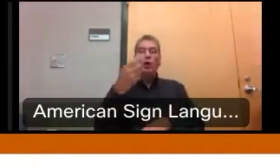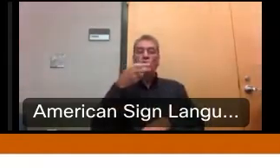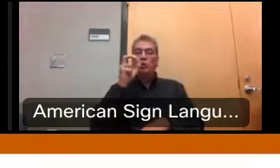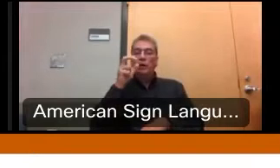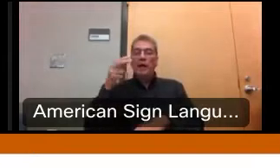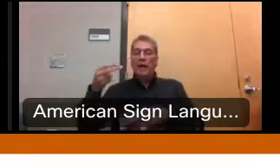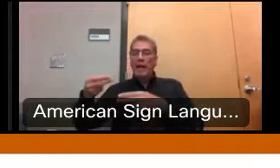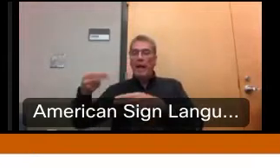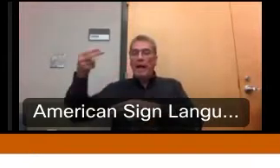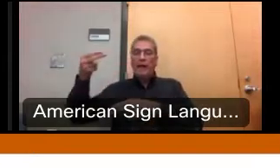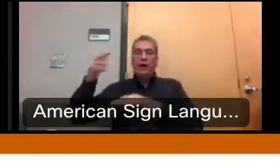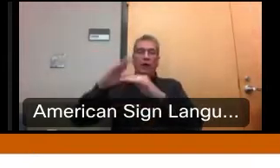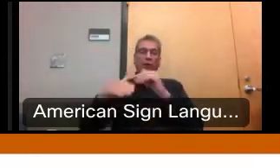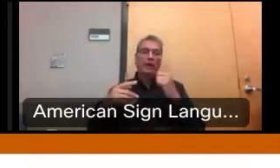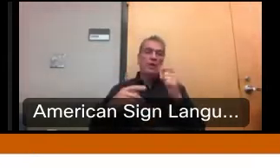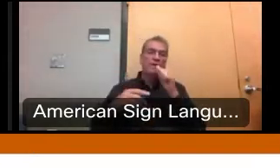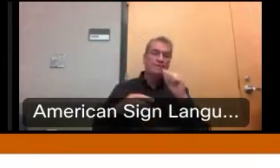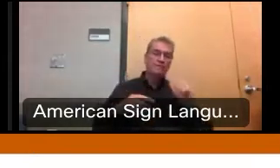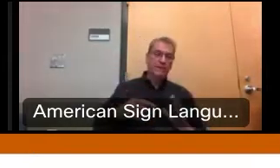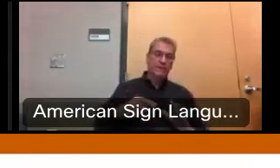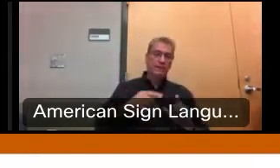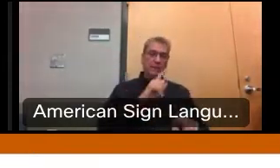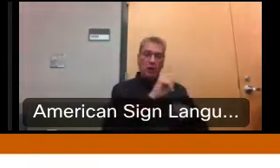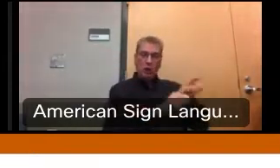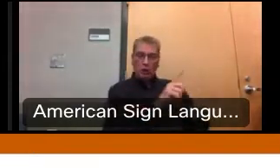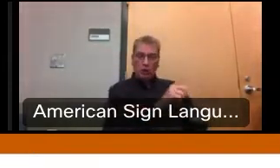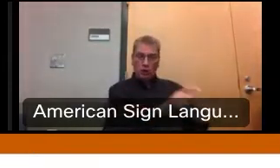Then the young females in our sample so, when we think about where that insight is that